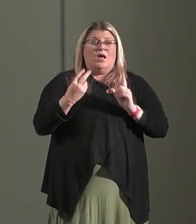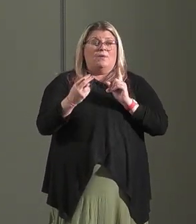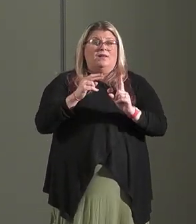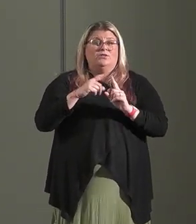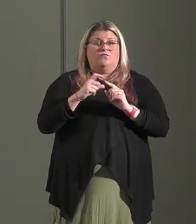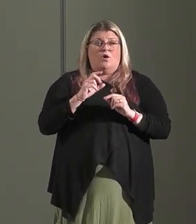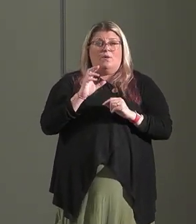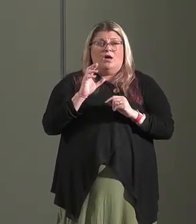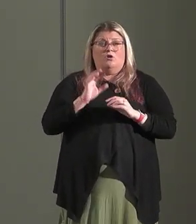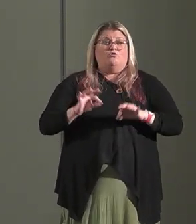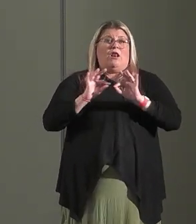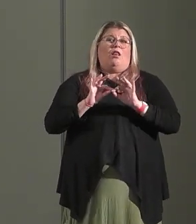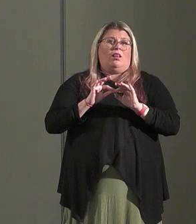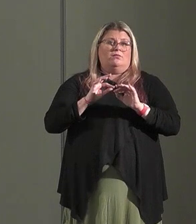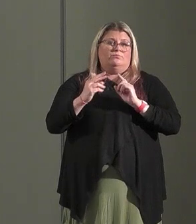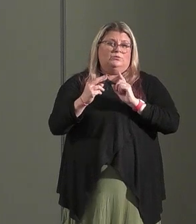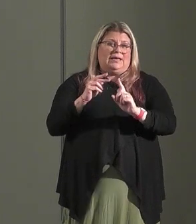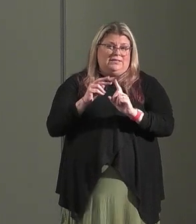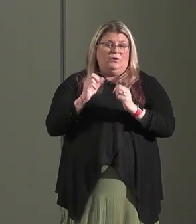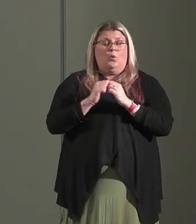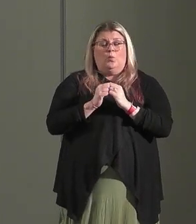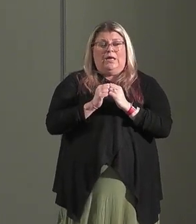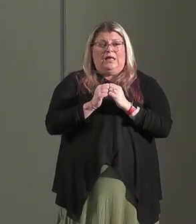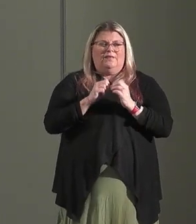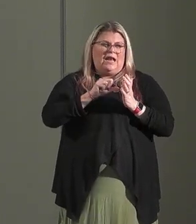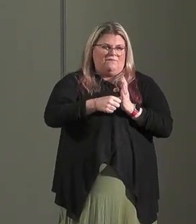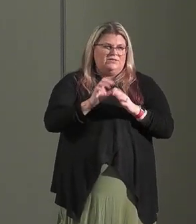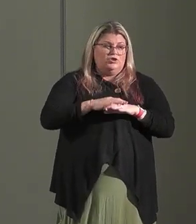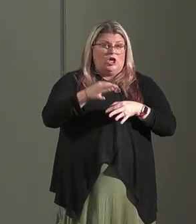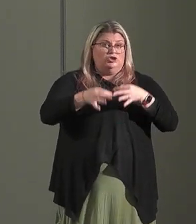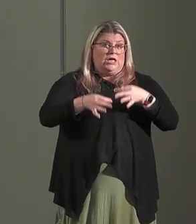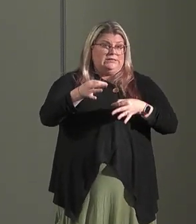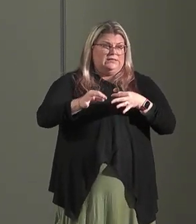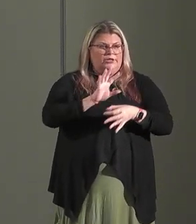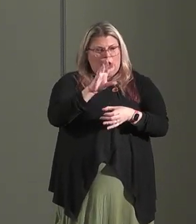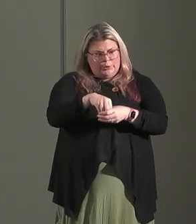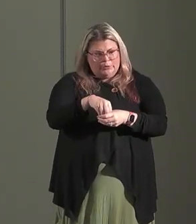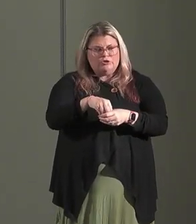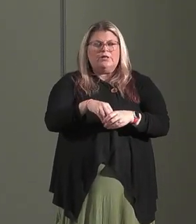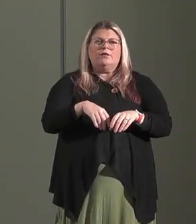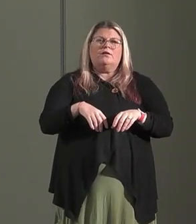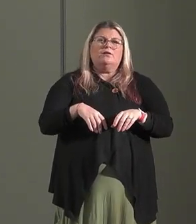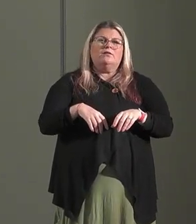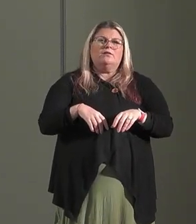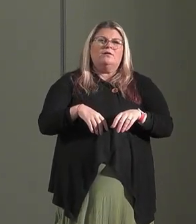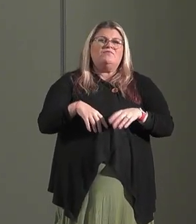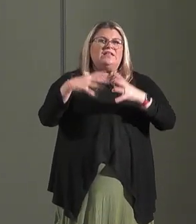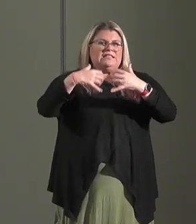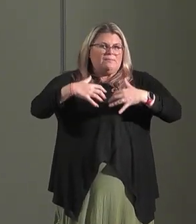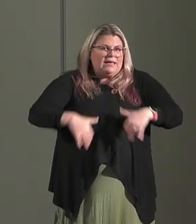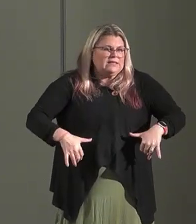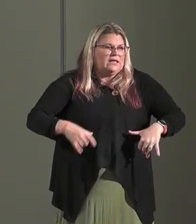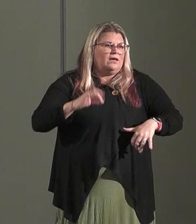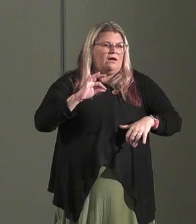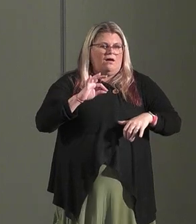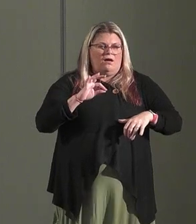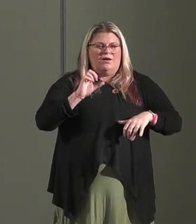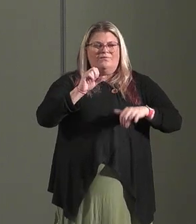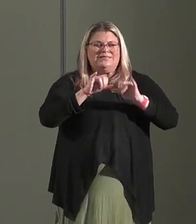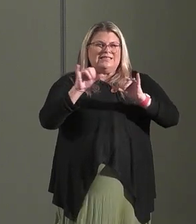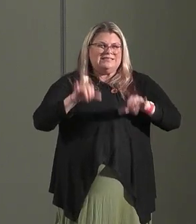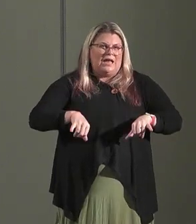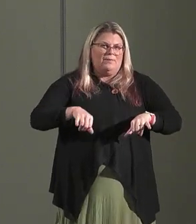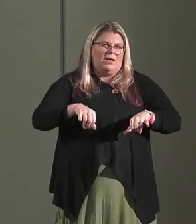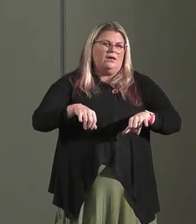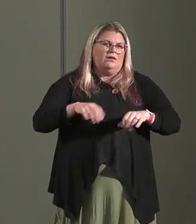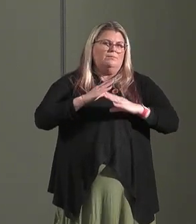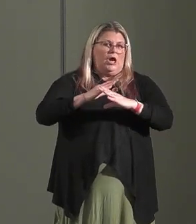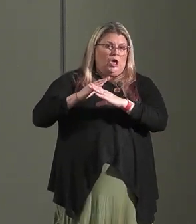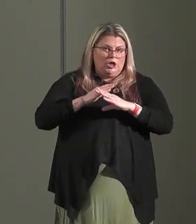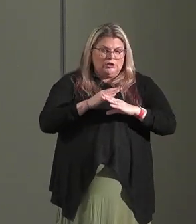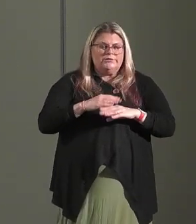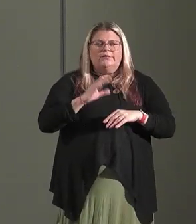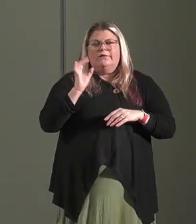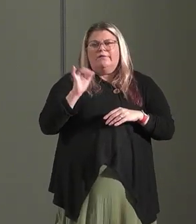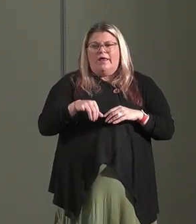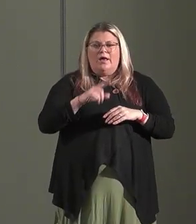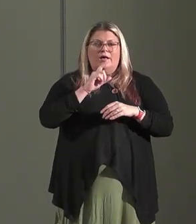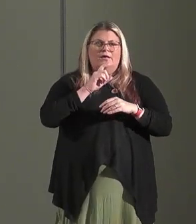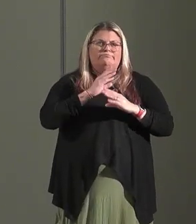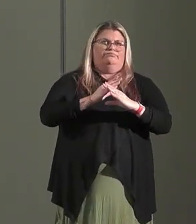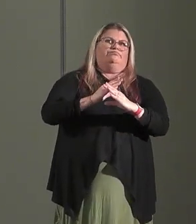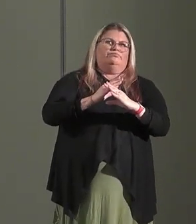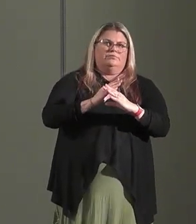perspective from justice and dismantle systematic barriers to have people with disabilities to fully